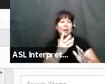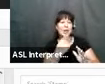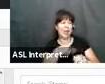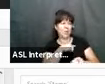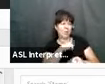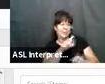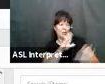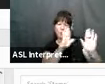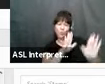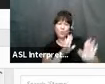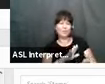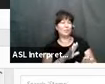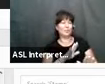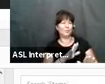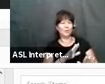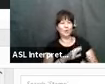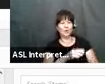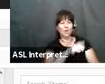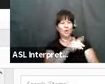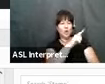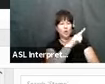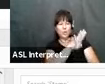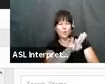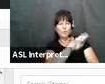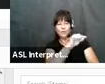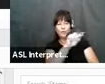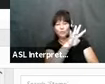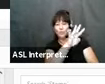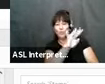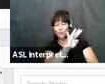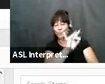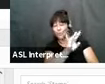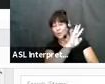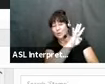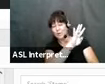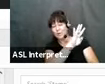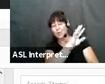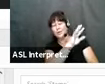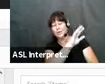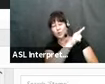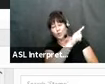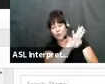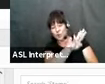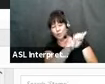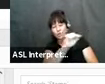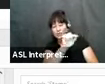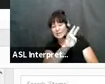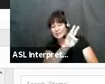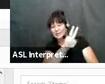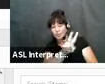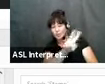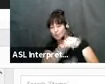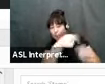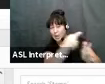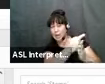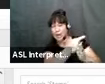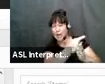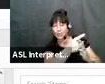Now our lab is scaling up to be able to do seven hundred and fifty to a thousand tests a day, which is really what we need for our capacity in our county.